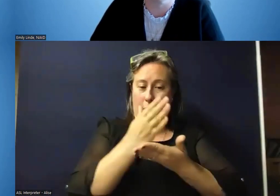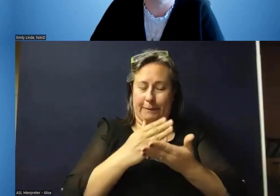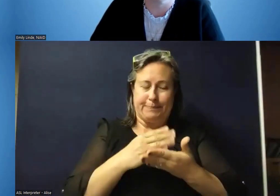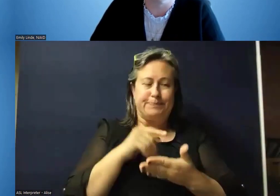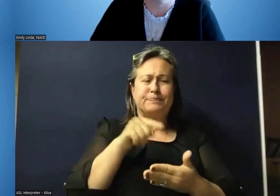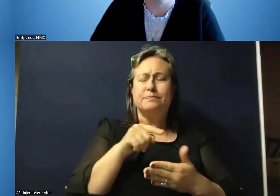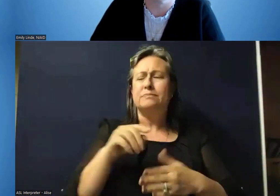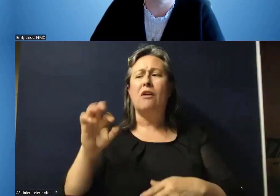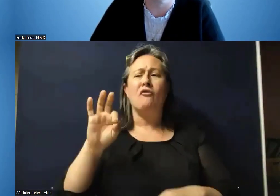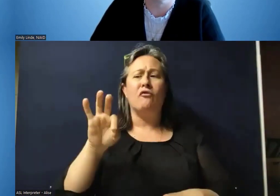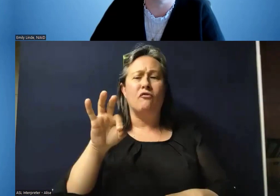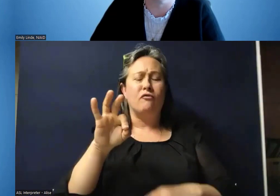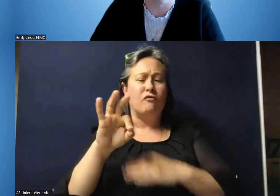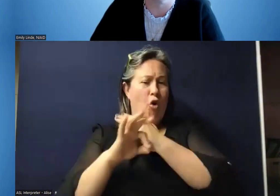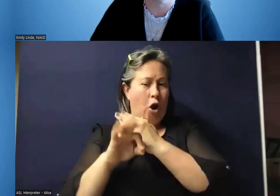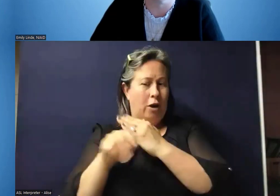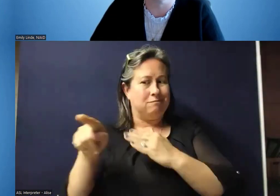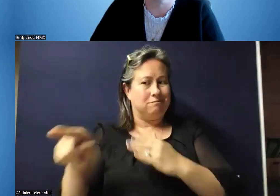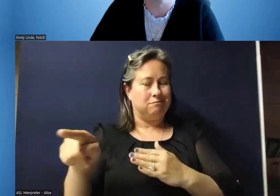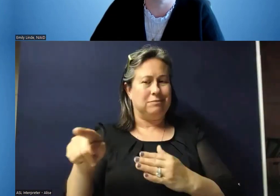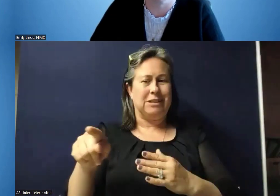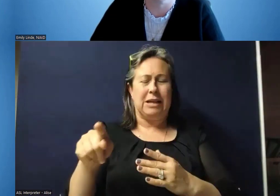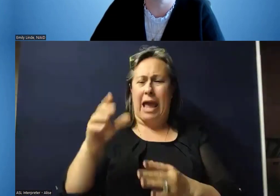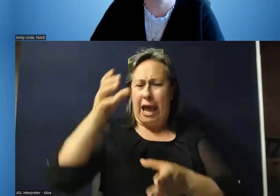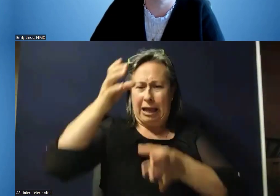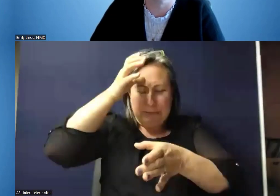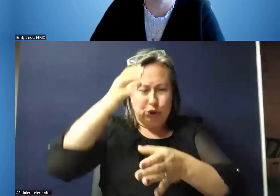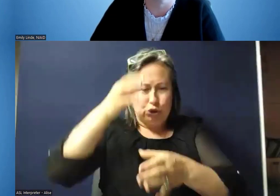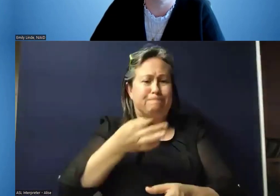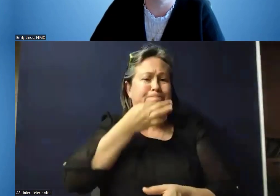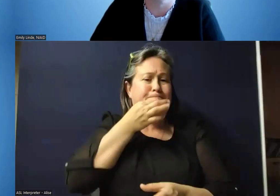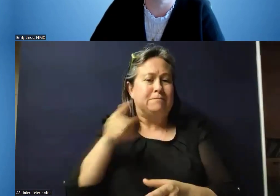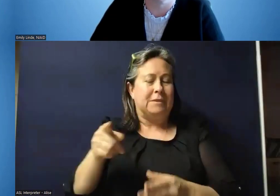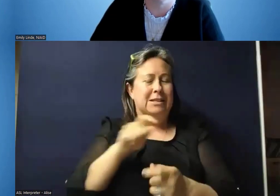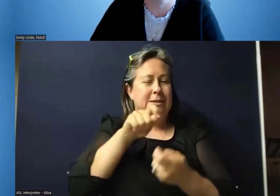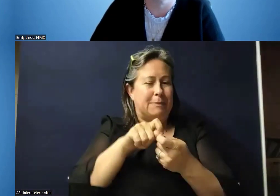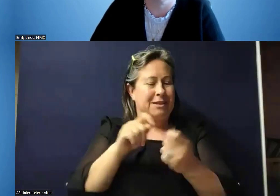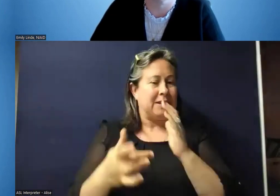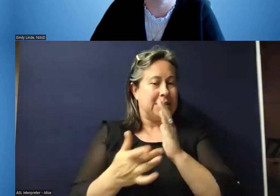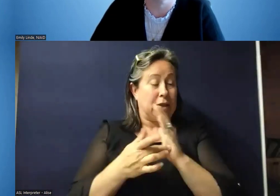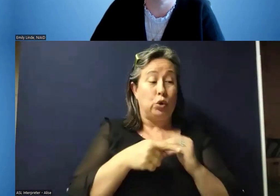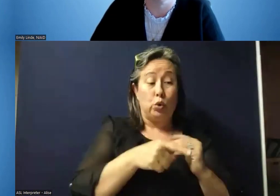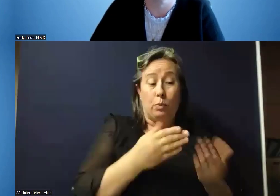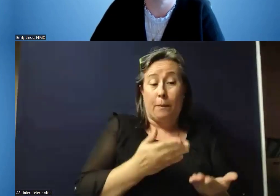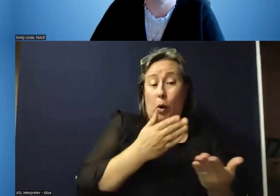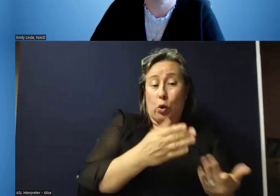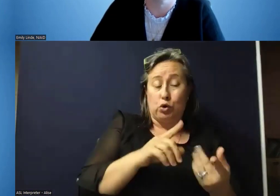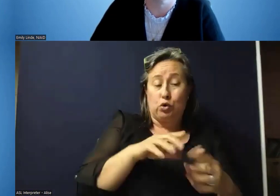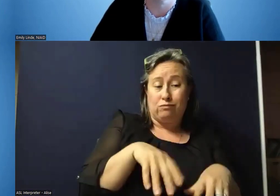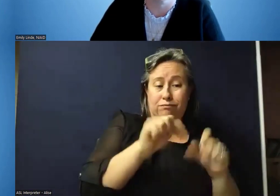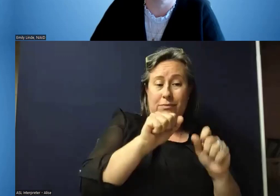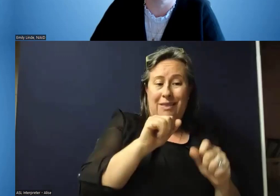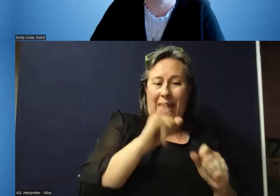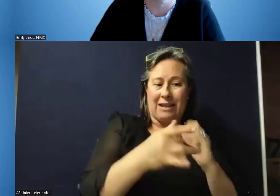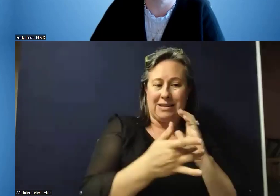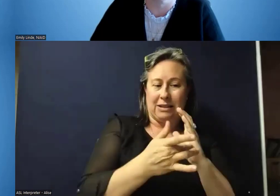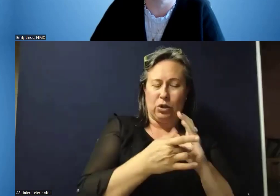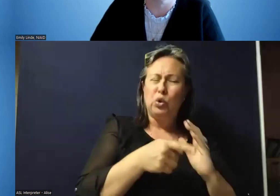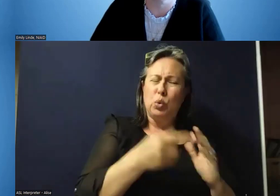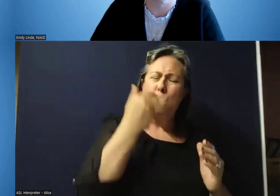who is an expert on a particular technique. And you propose to do that technique in your application. You know how to do the technique.